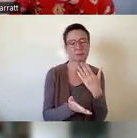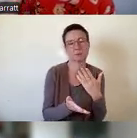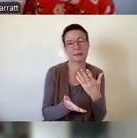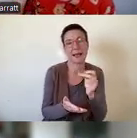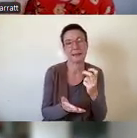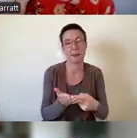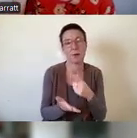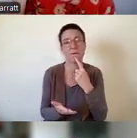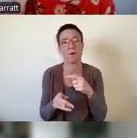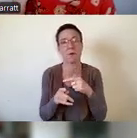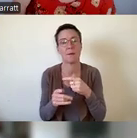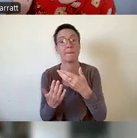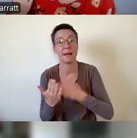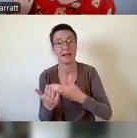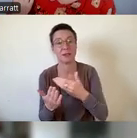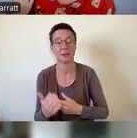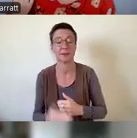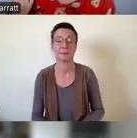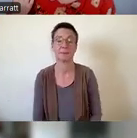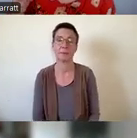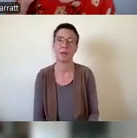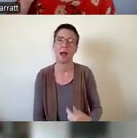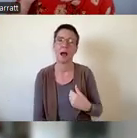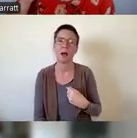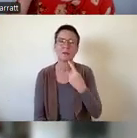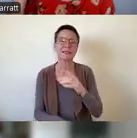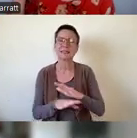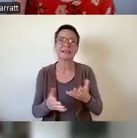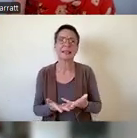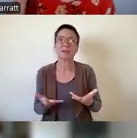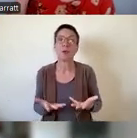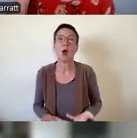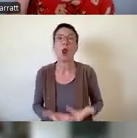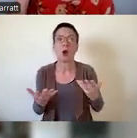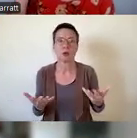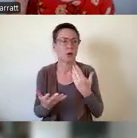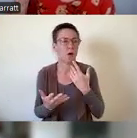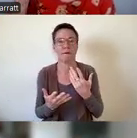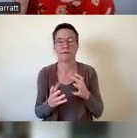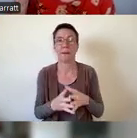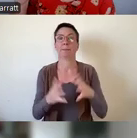It doesn't give you that much of a boost. It's good if you're looking at it for networking or for data,